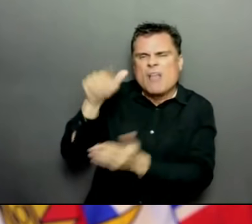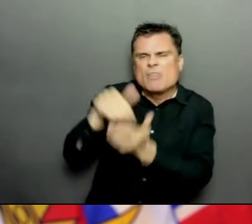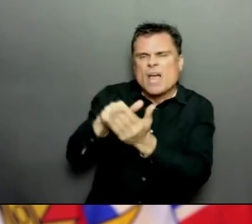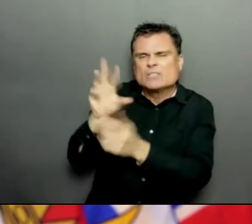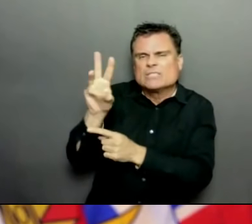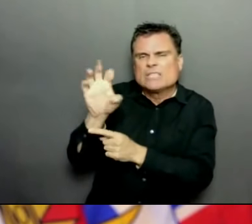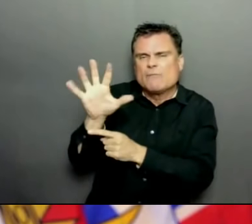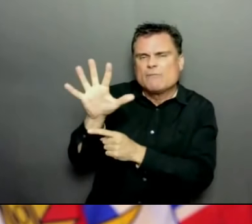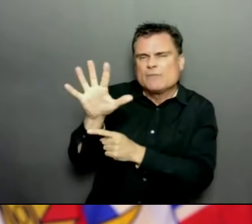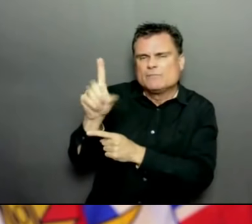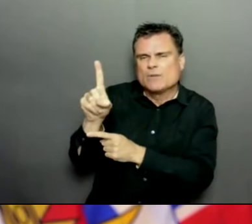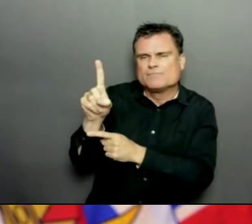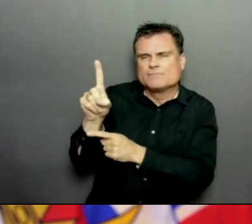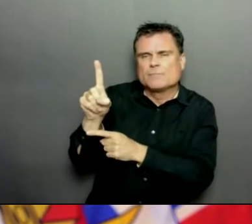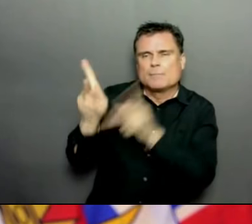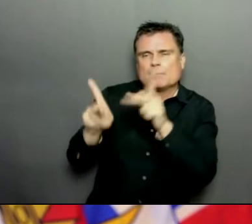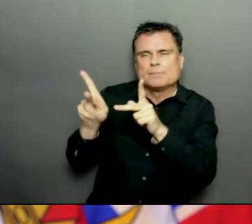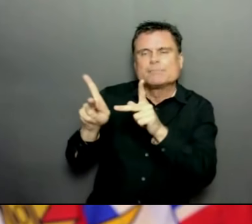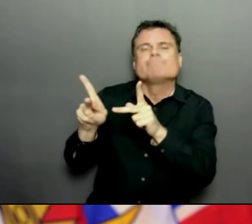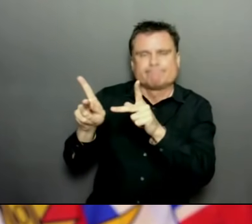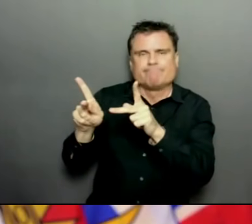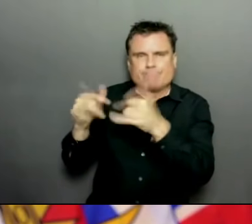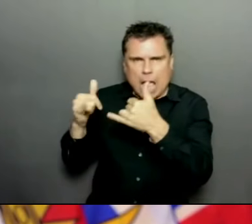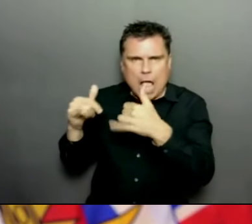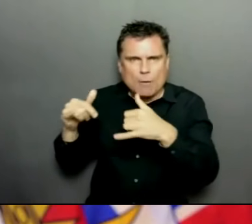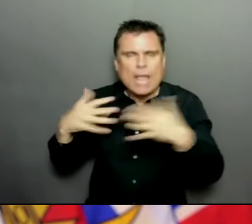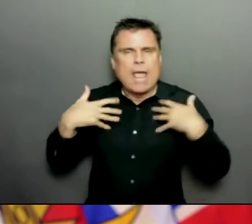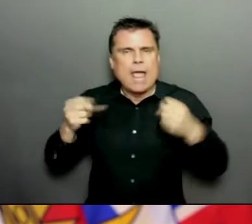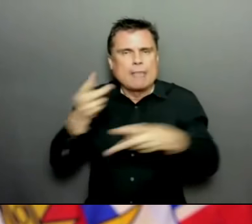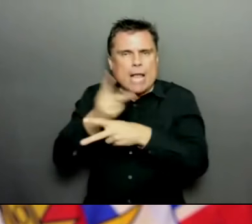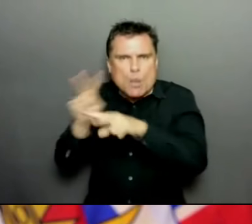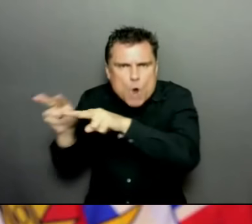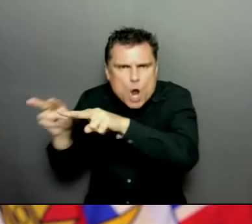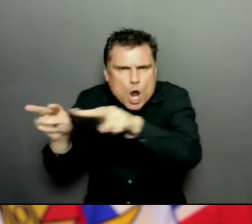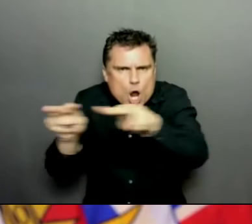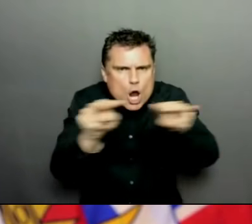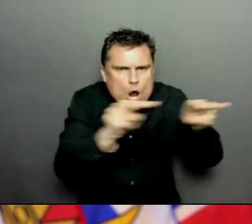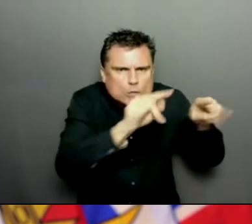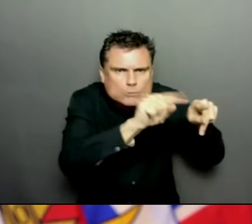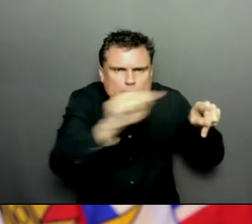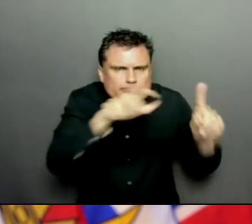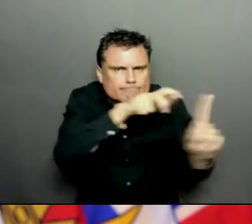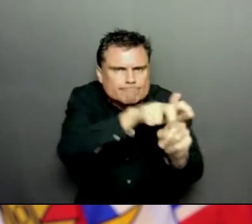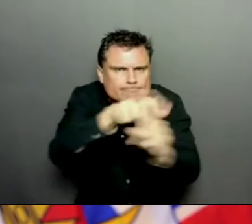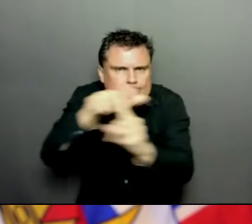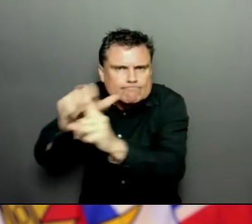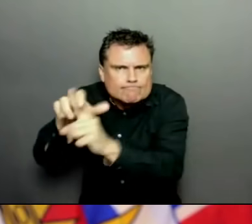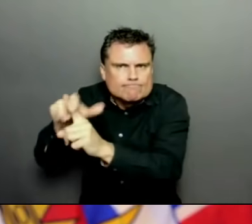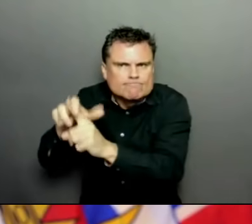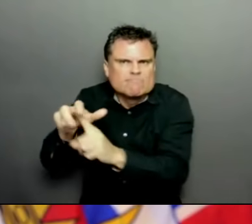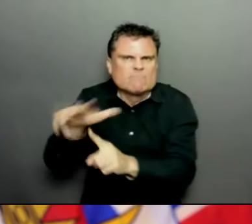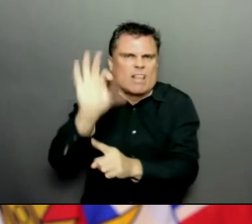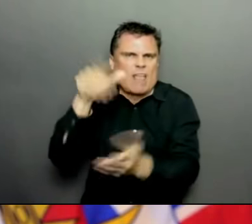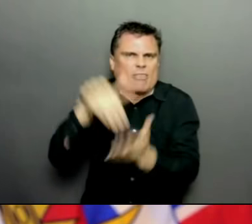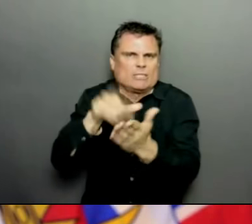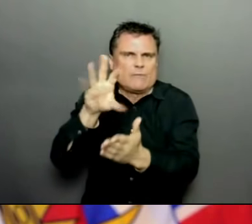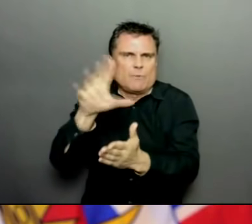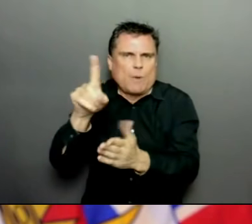There has been a data transition in the Northern Health, so we don't actually